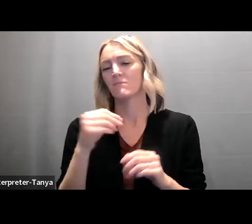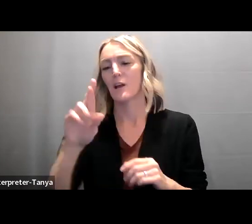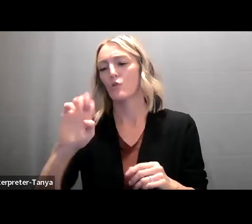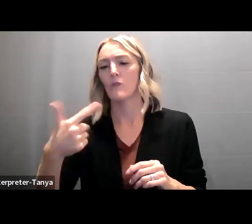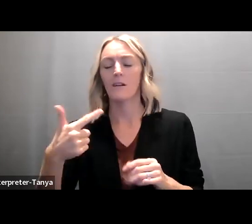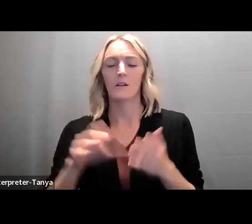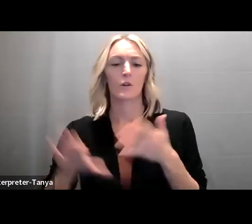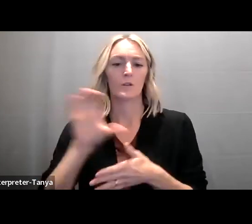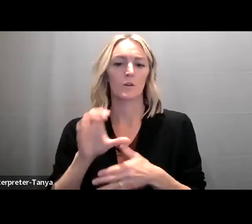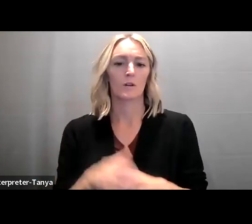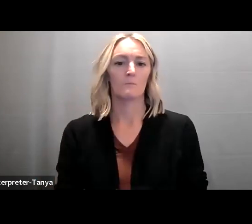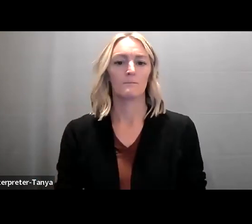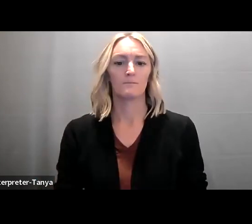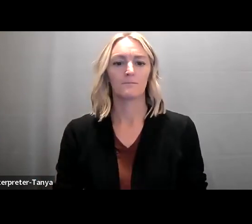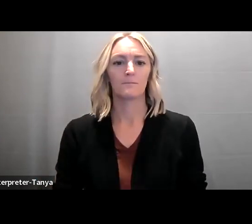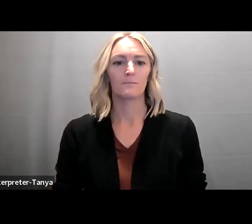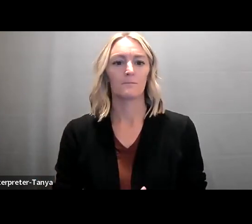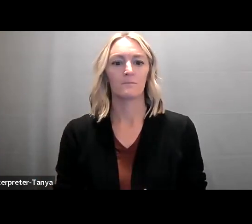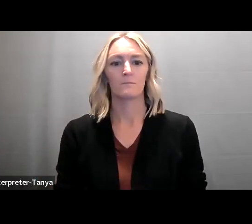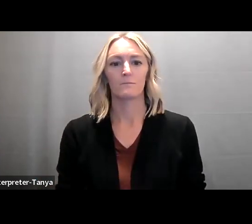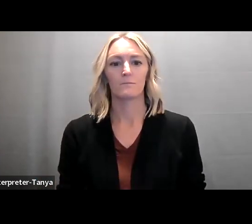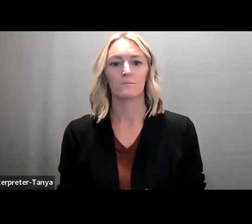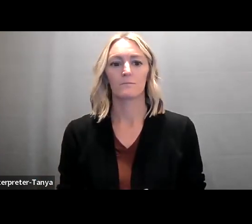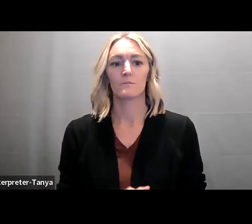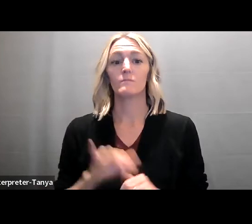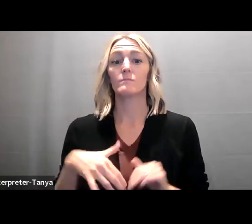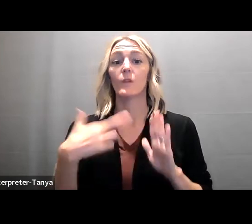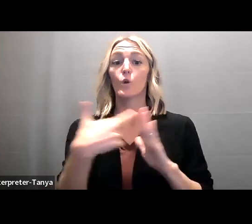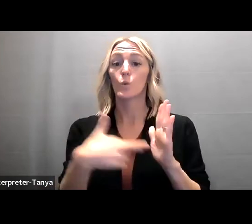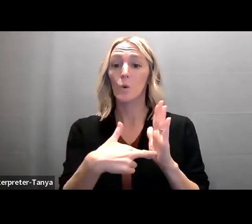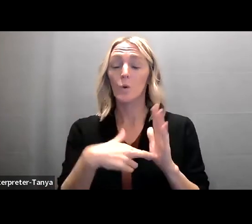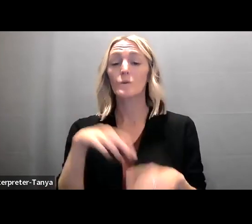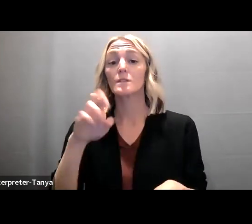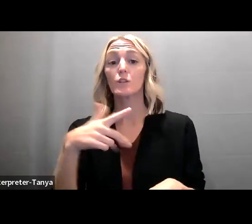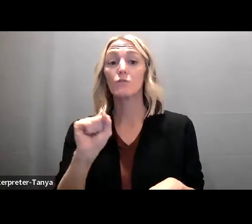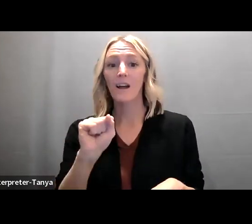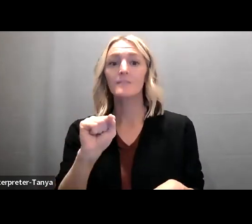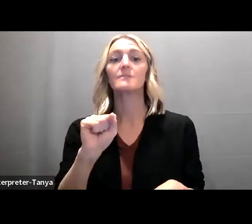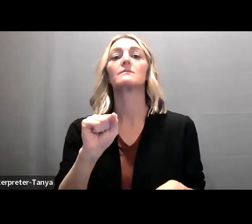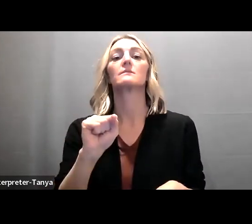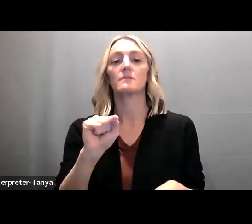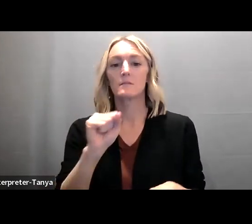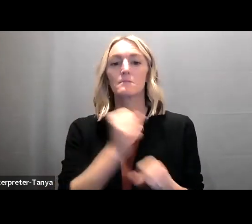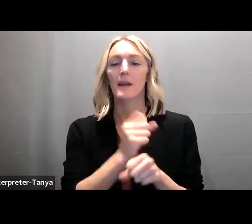Though these provide the framework for ensuring that services are to be person-centered.